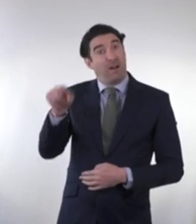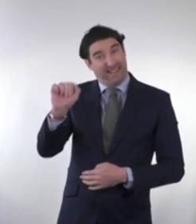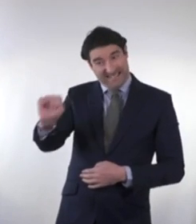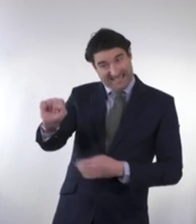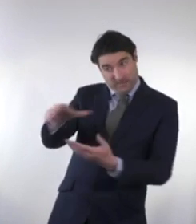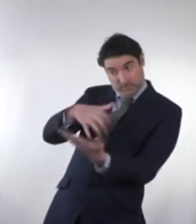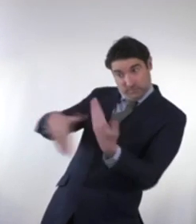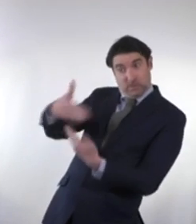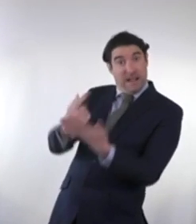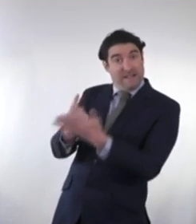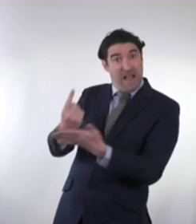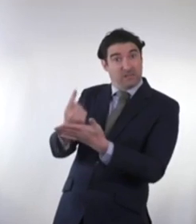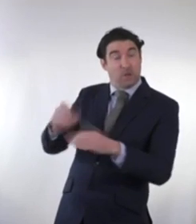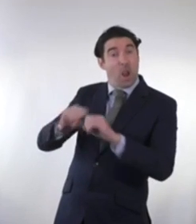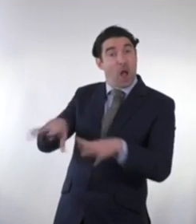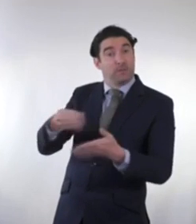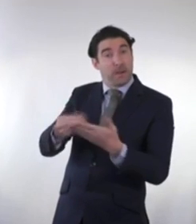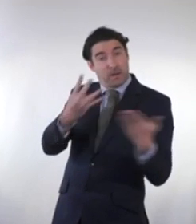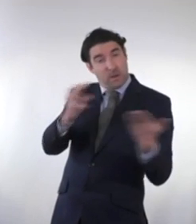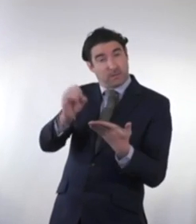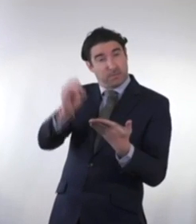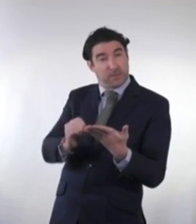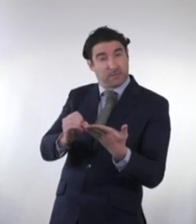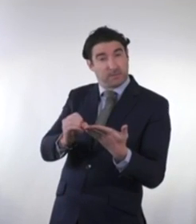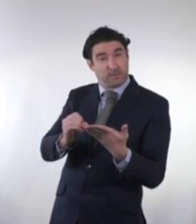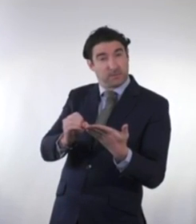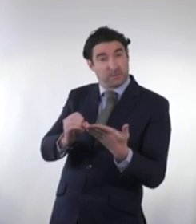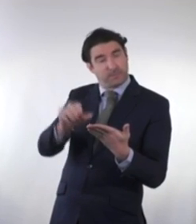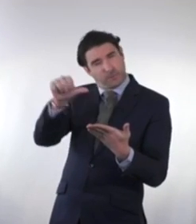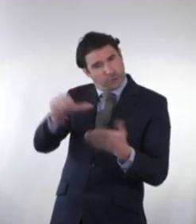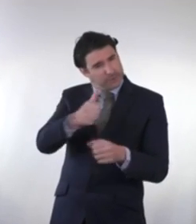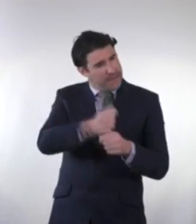against our wishes? Is not the Prime Minister demonstrating yet again that the only way to